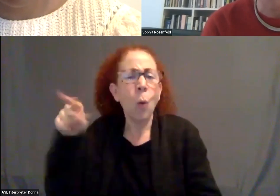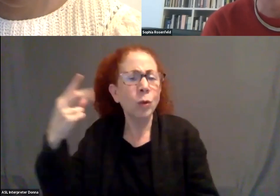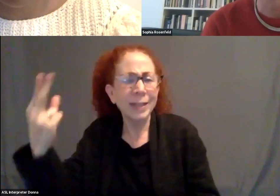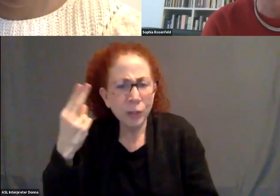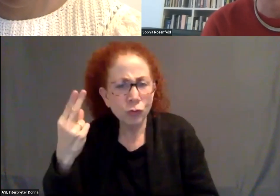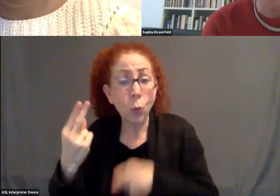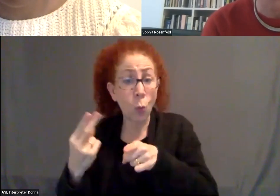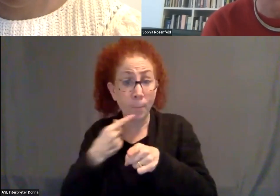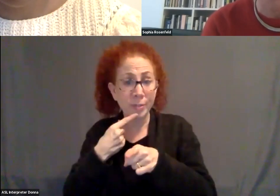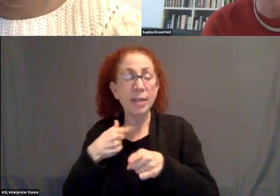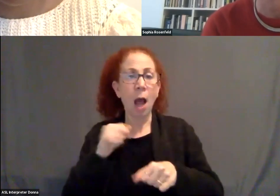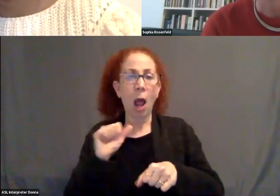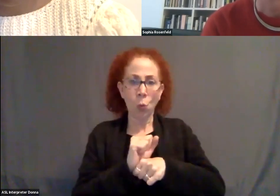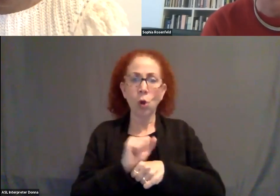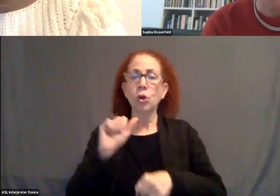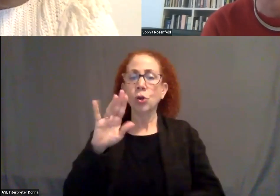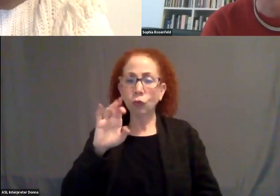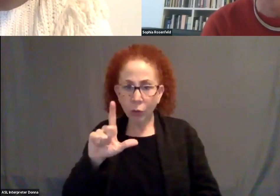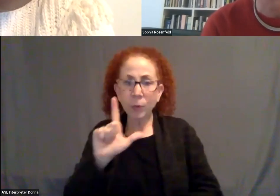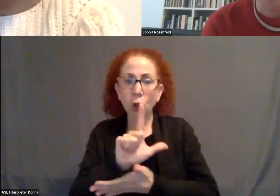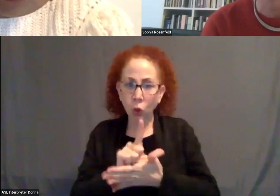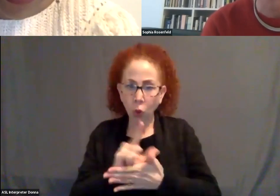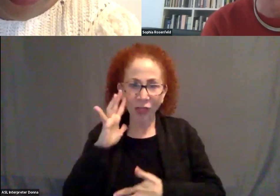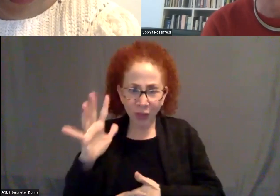I work in criminal law theory. There are lots of questions these days